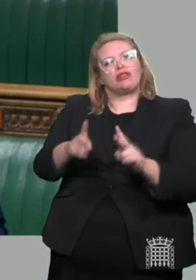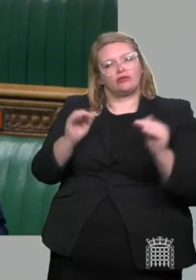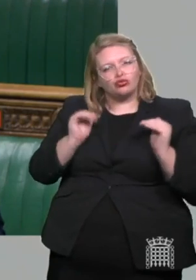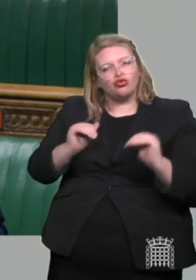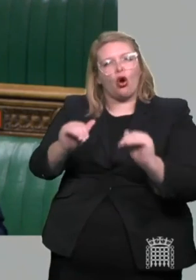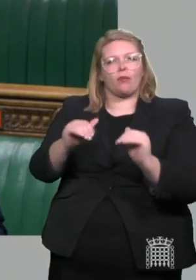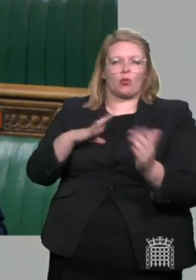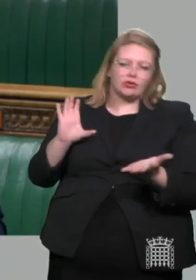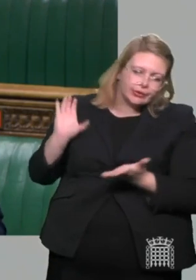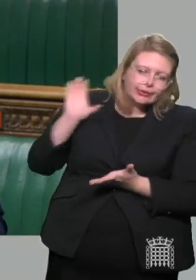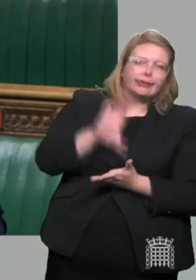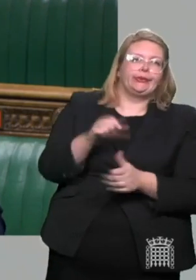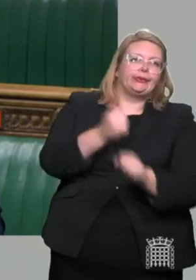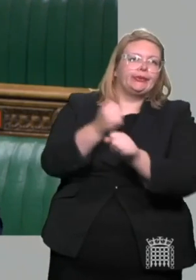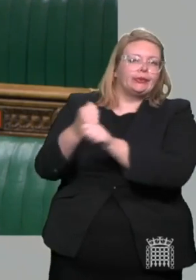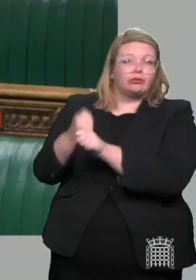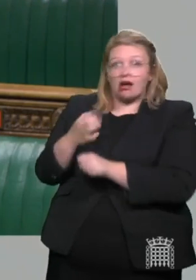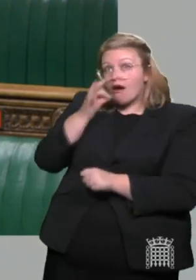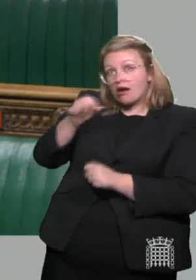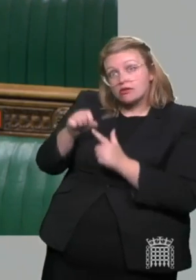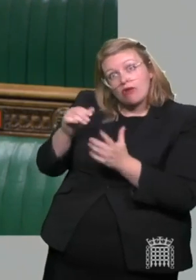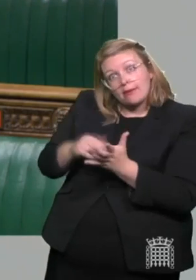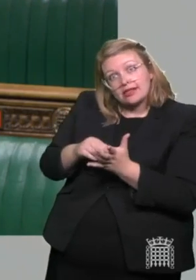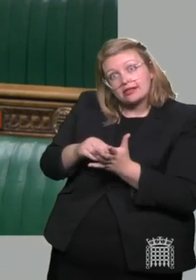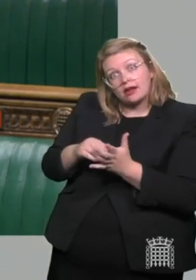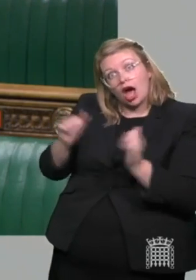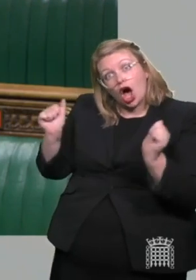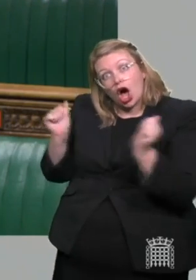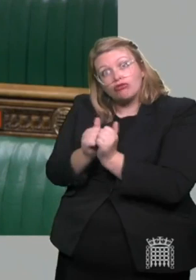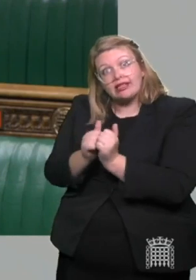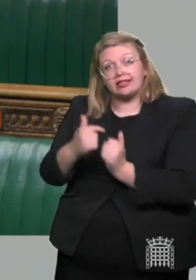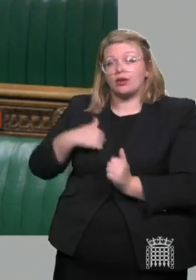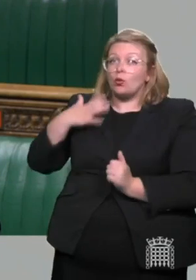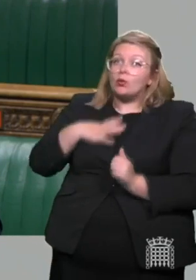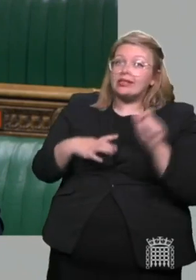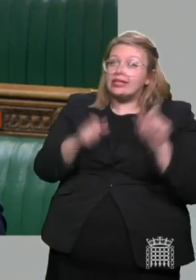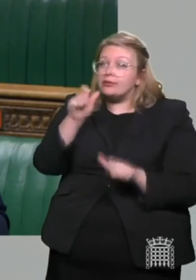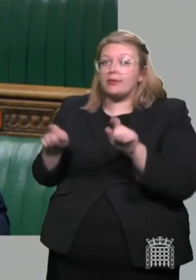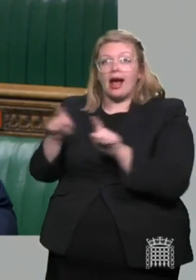Minister agree that we need people such as Andy Street—driven and energetic Mayors—delivering